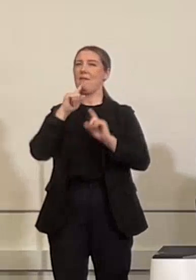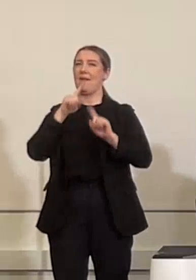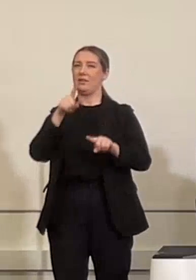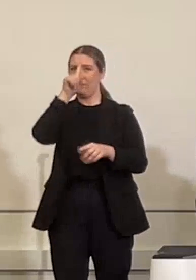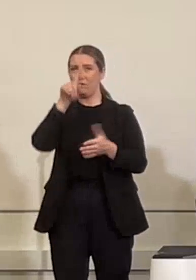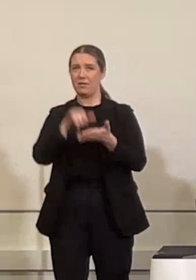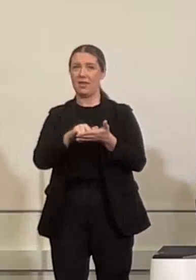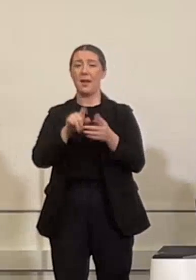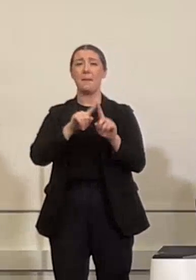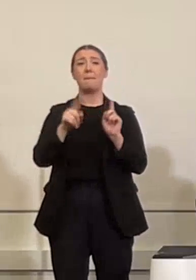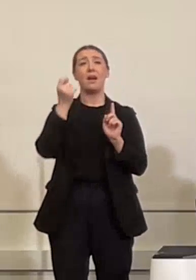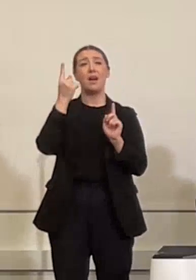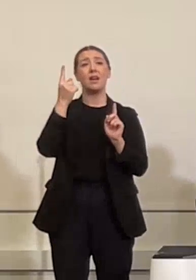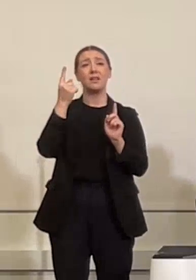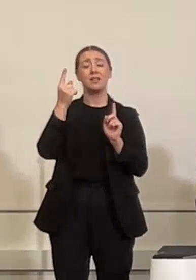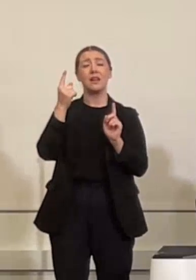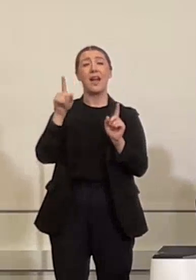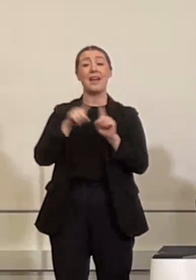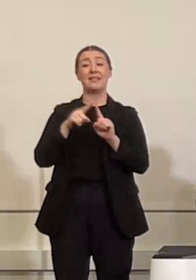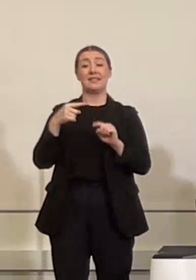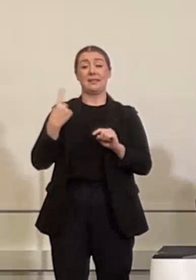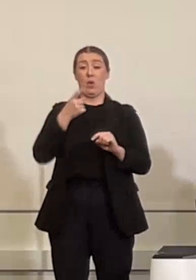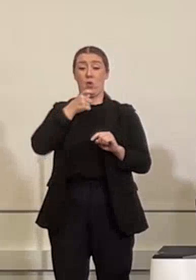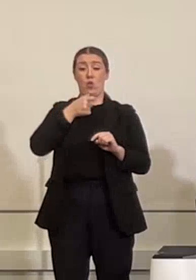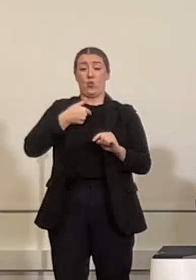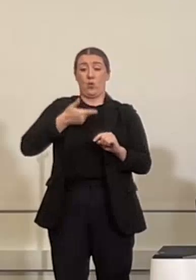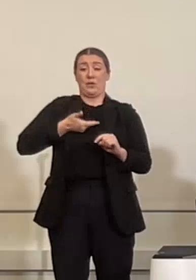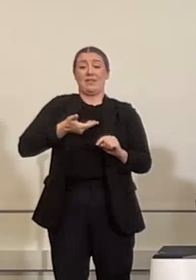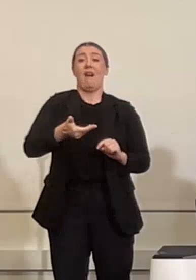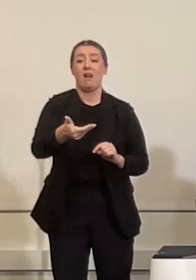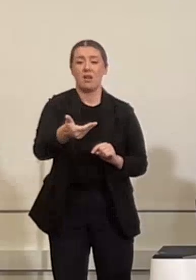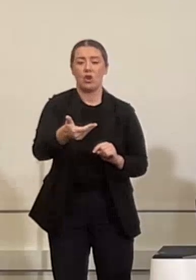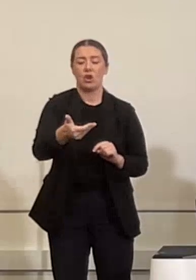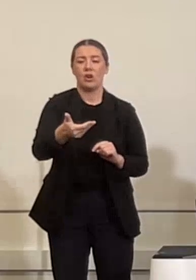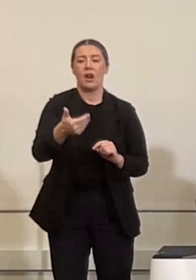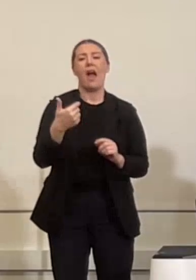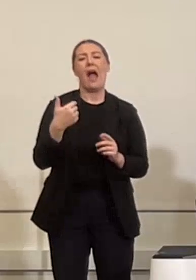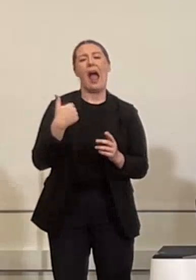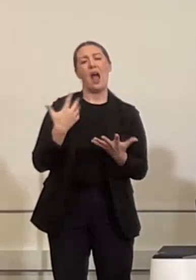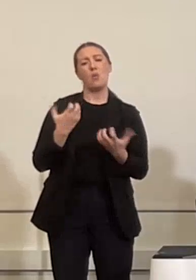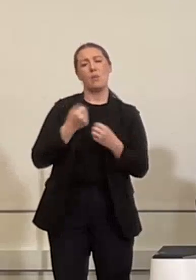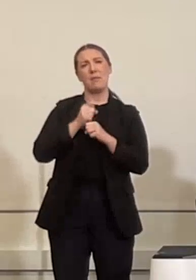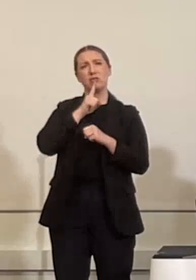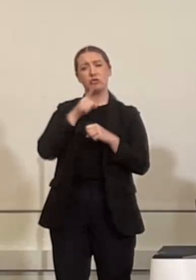as a higher E, it's just making sure I feel comfortable during the interview.